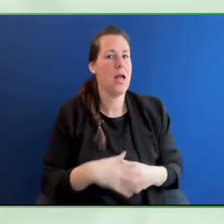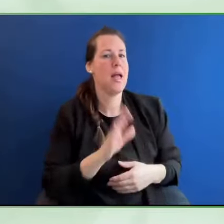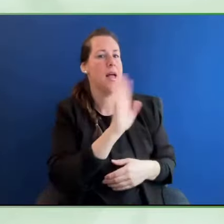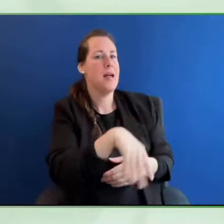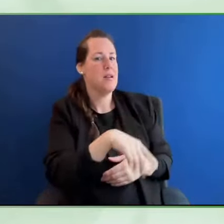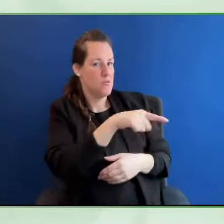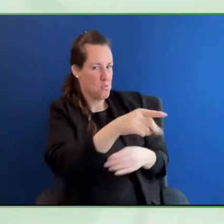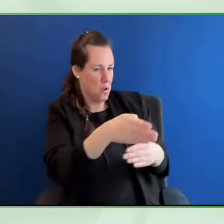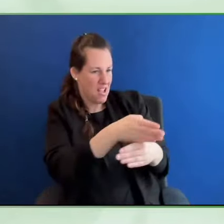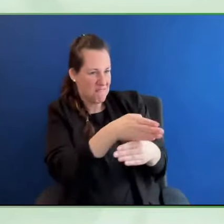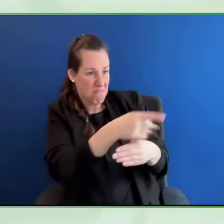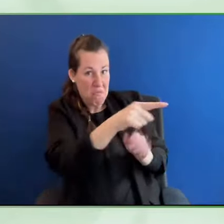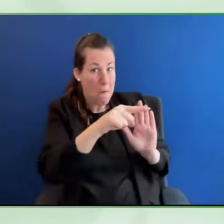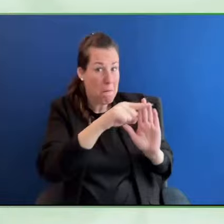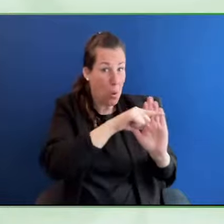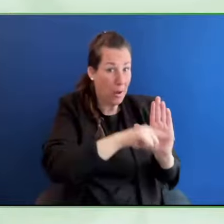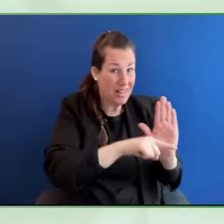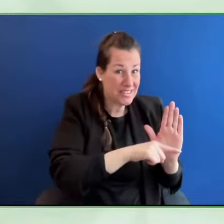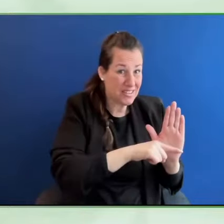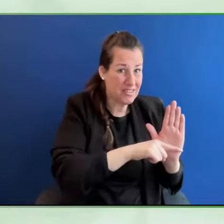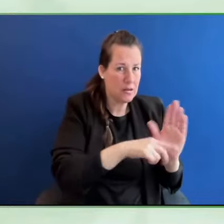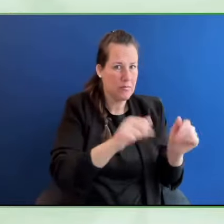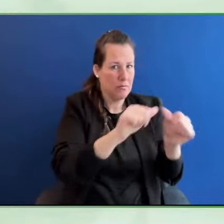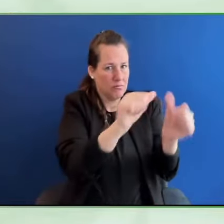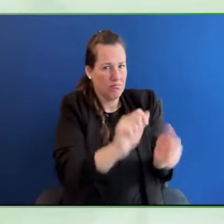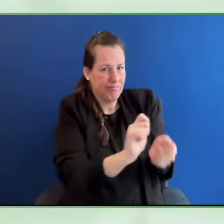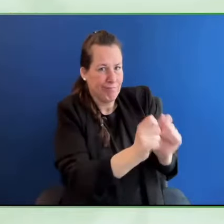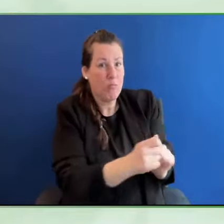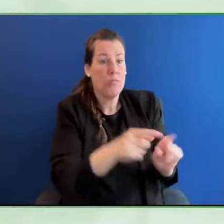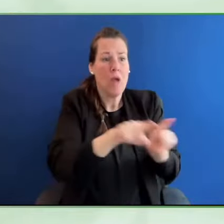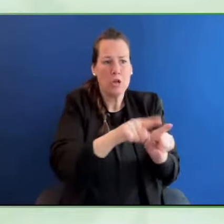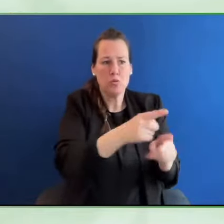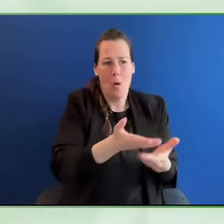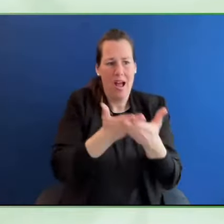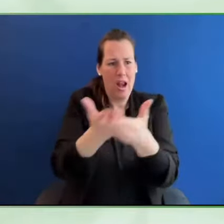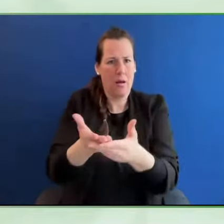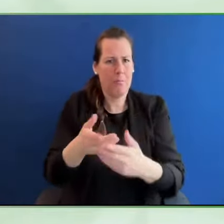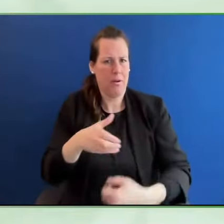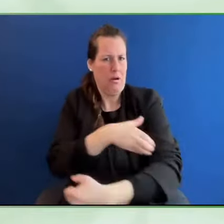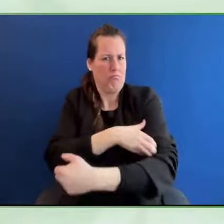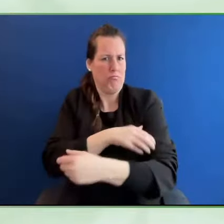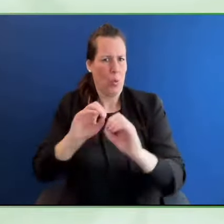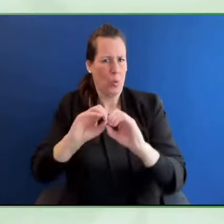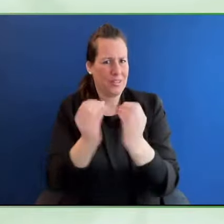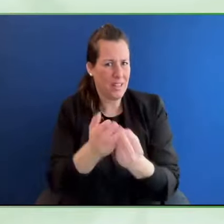from services and organisations there. And bring our experiences.